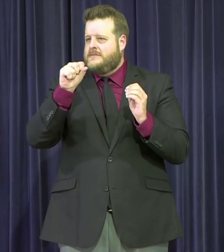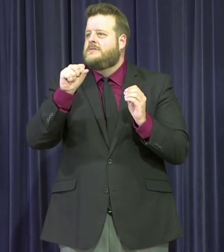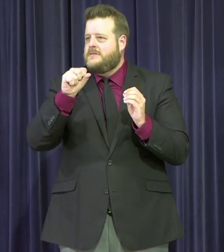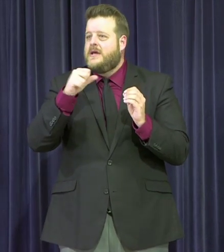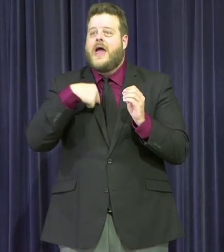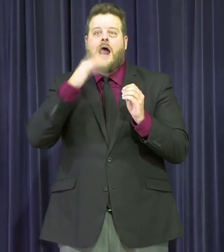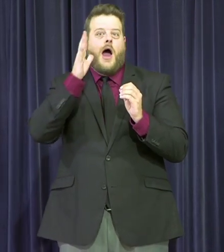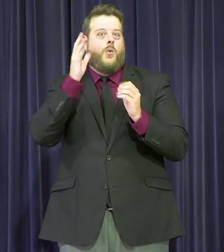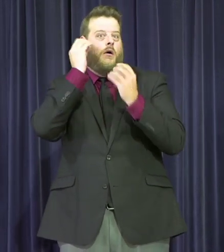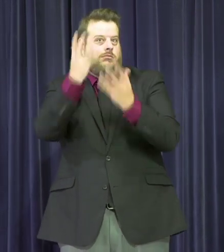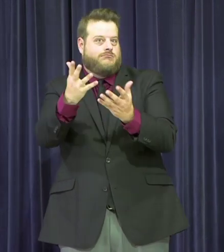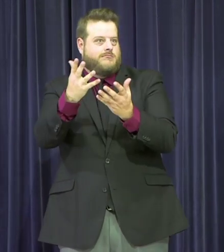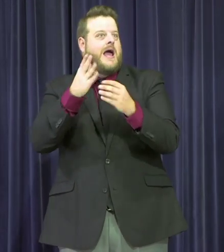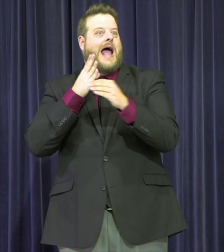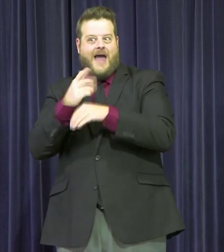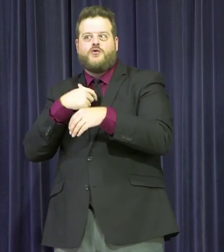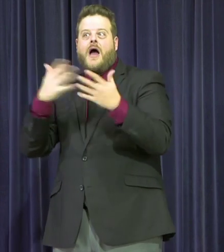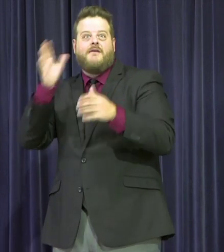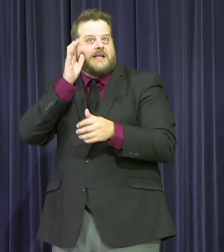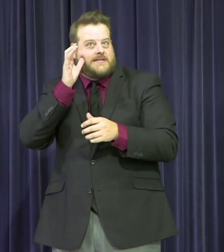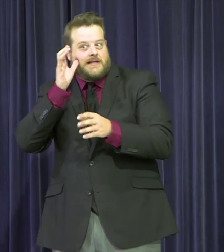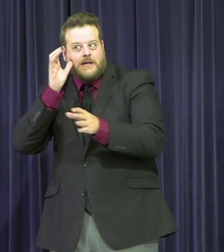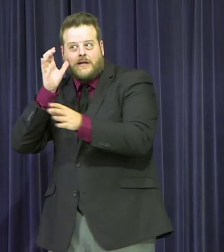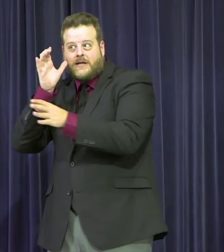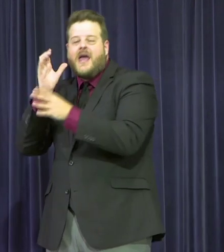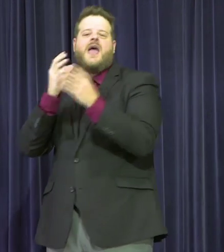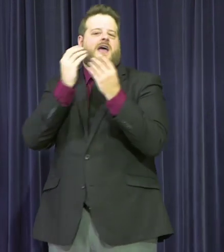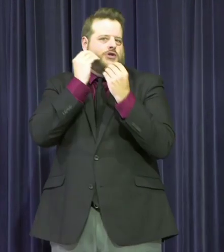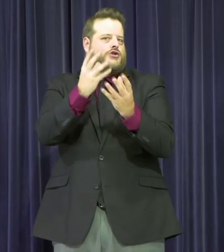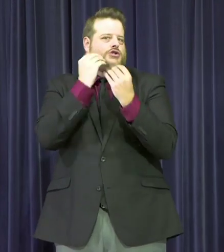I will come back to you after I've done that listening, and share with you a bit more about